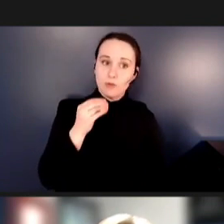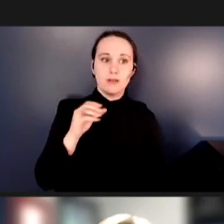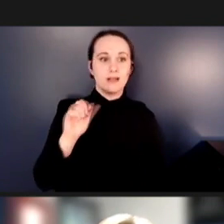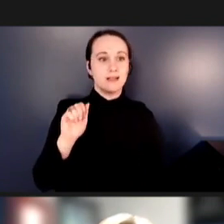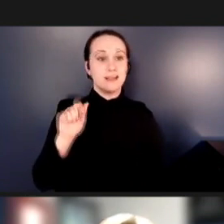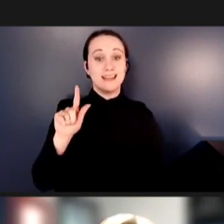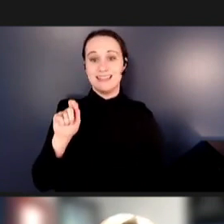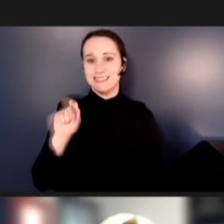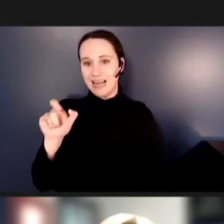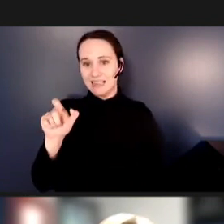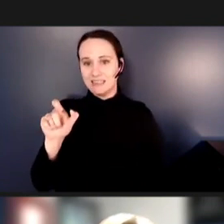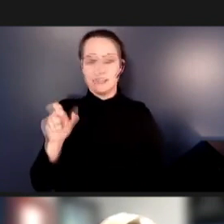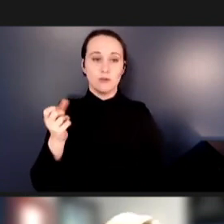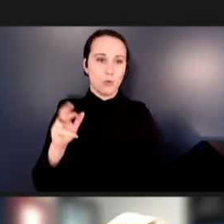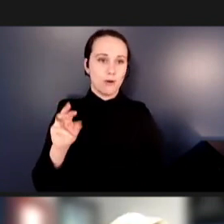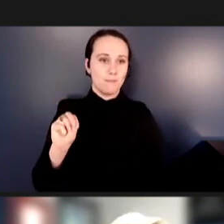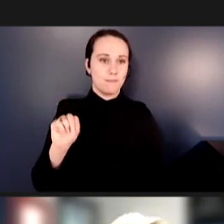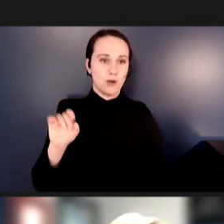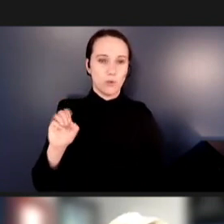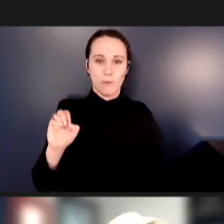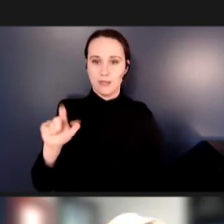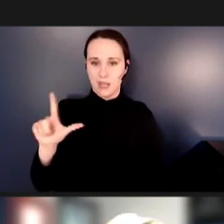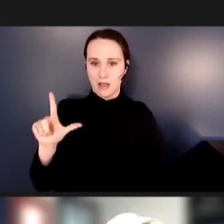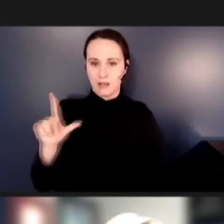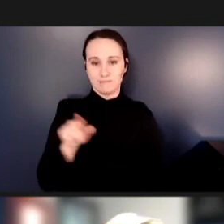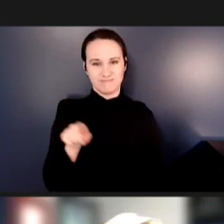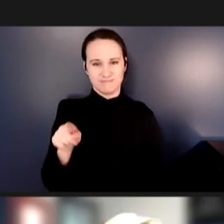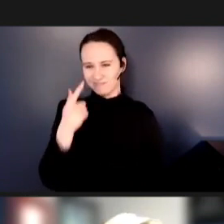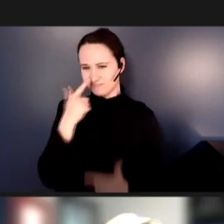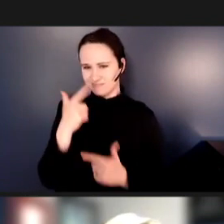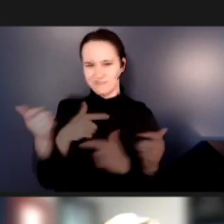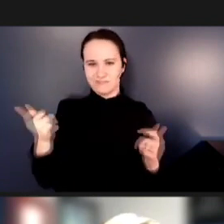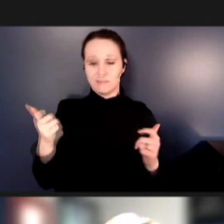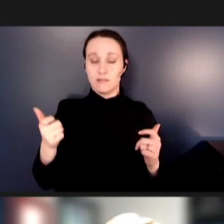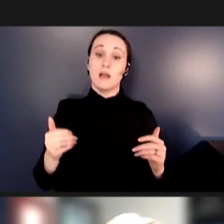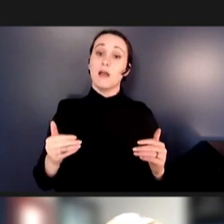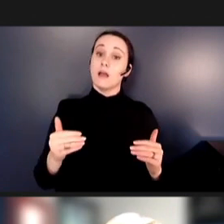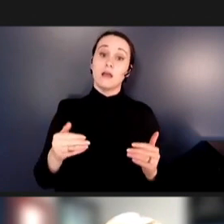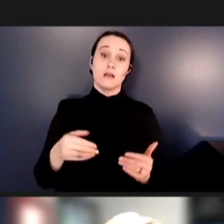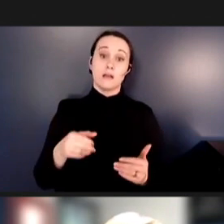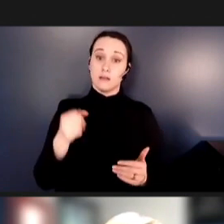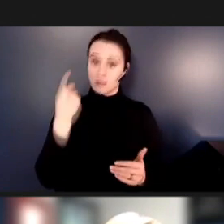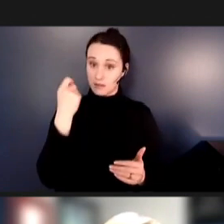some of the psychosocial challenges that we see related to the COVID-19 pandemic